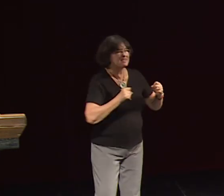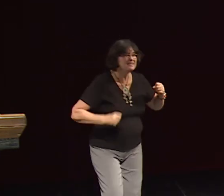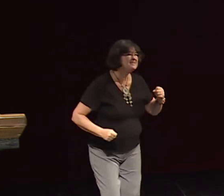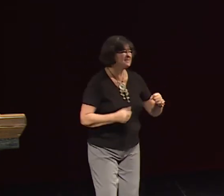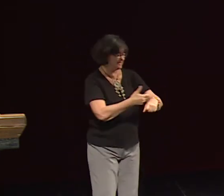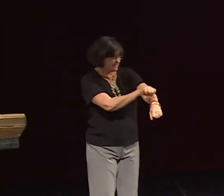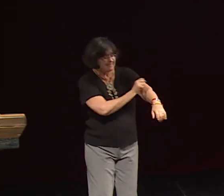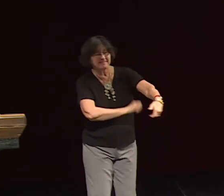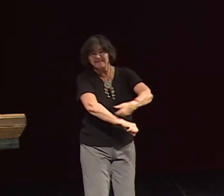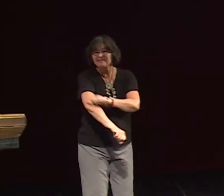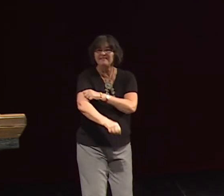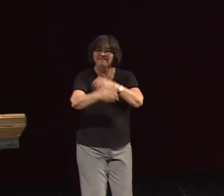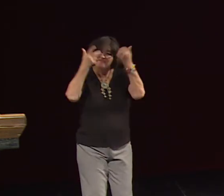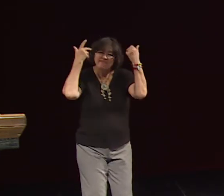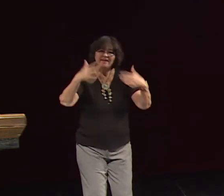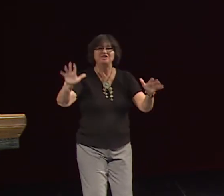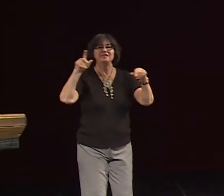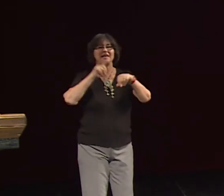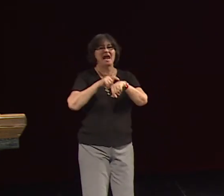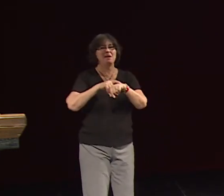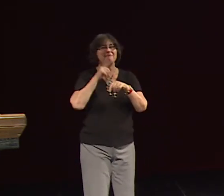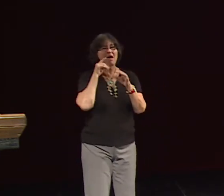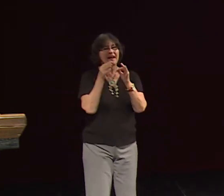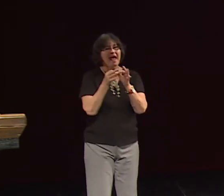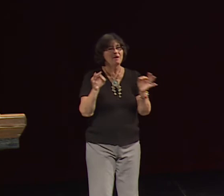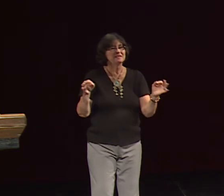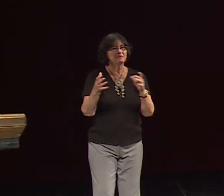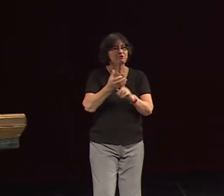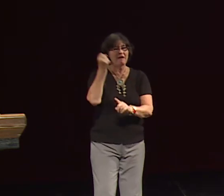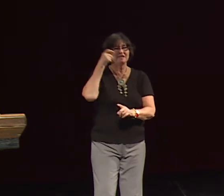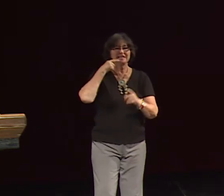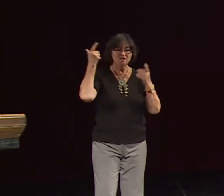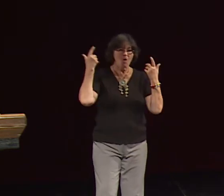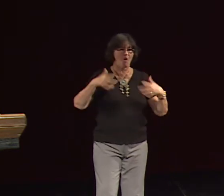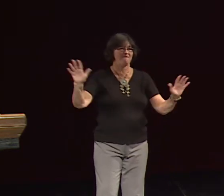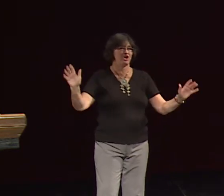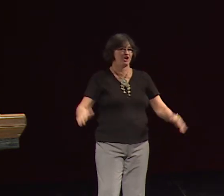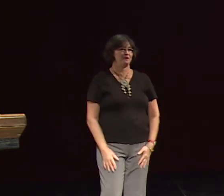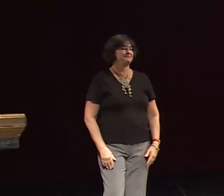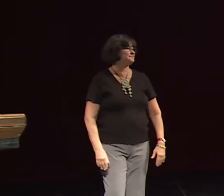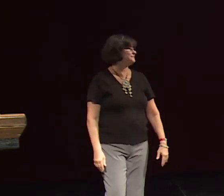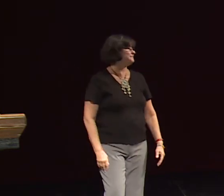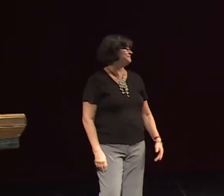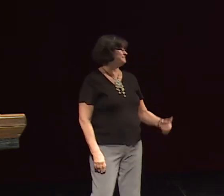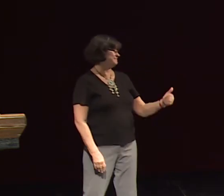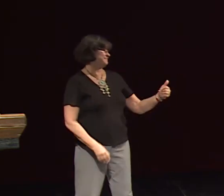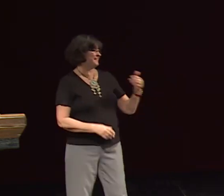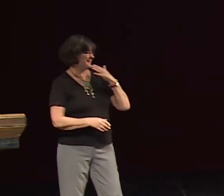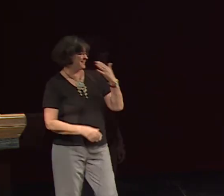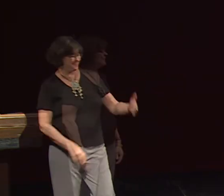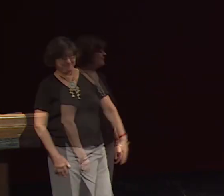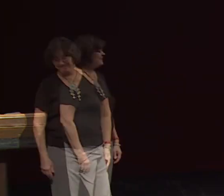who are ready to put their foot down, put the time and energy in to end language deprivation. Thank you.